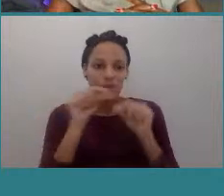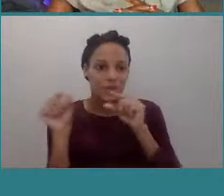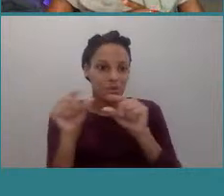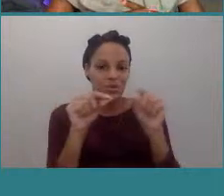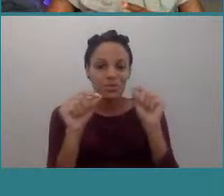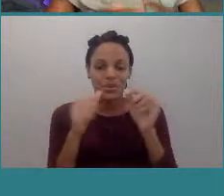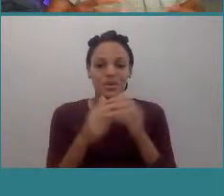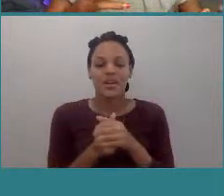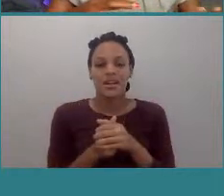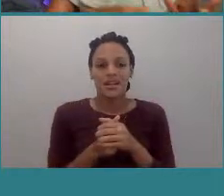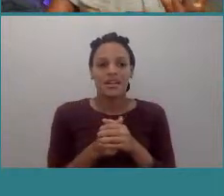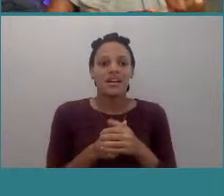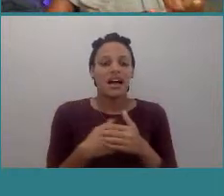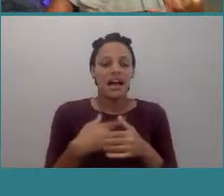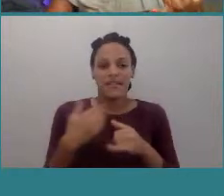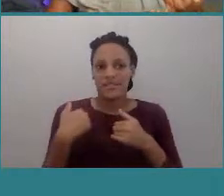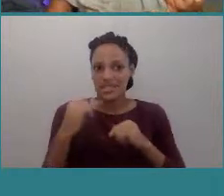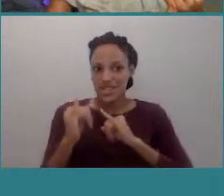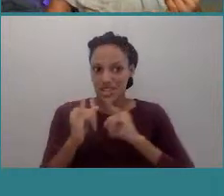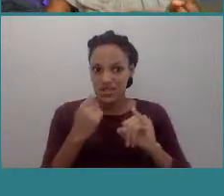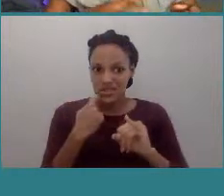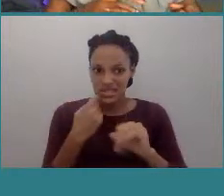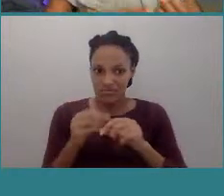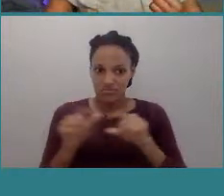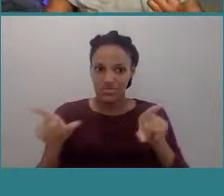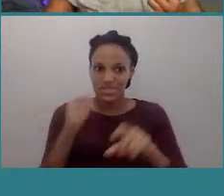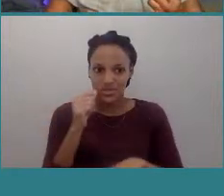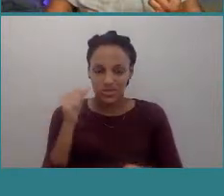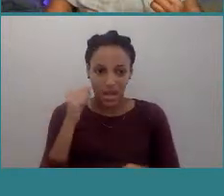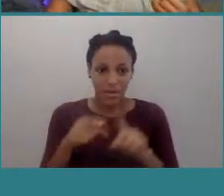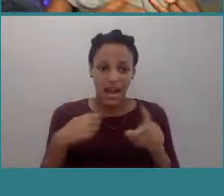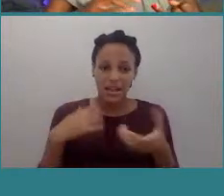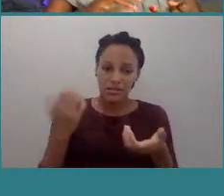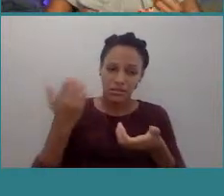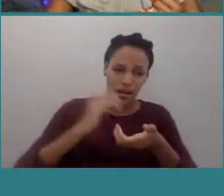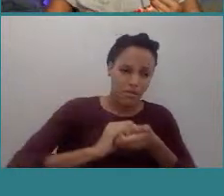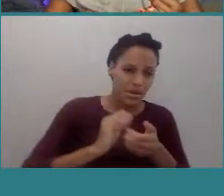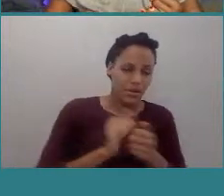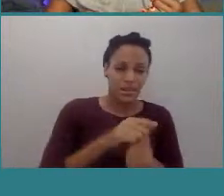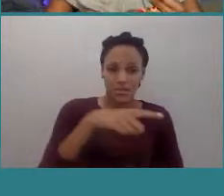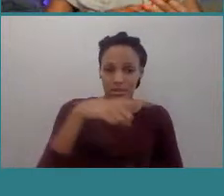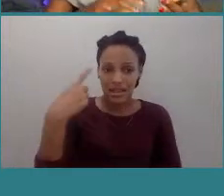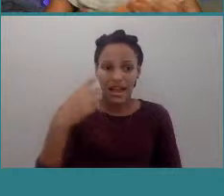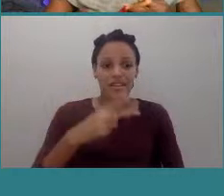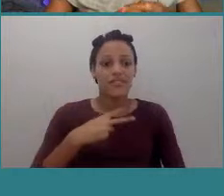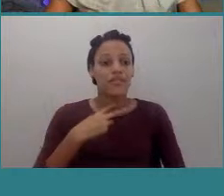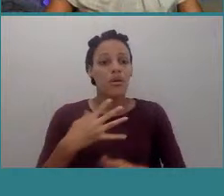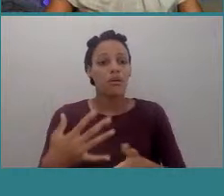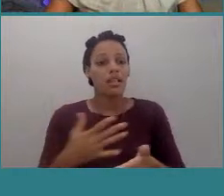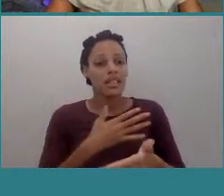and this is why I put a lot of stuff out there. A lot of things don't work. A lot of things